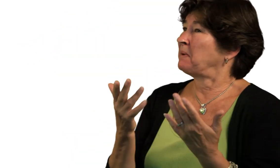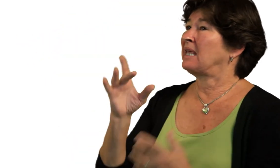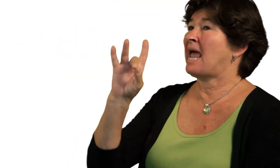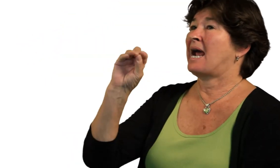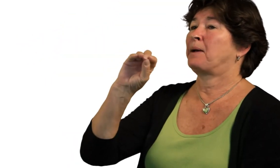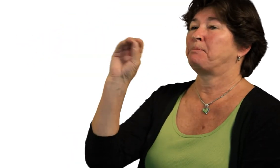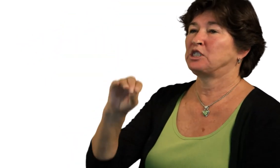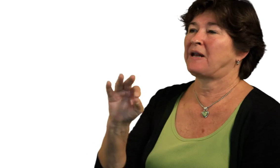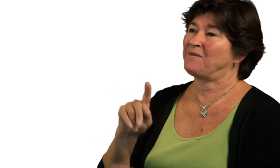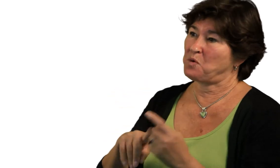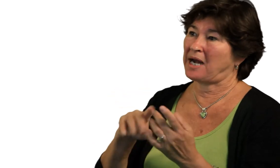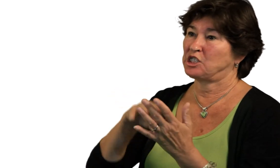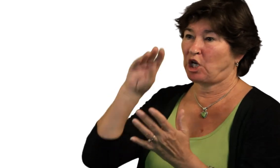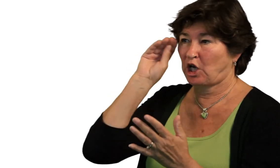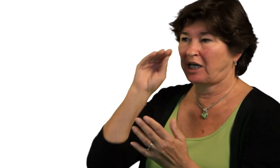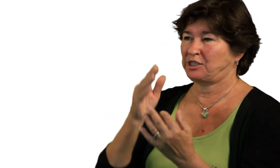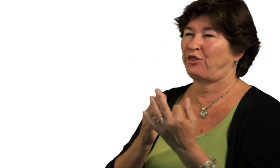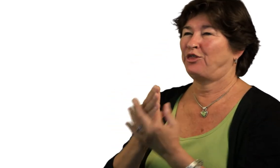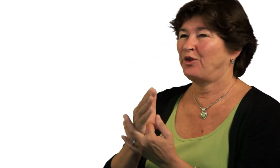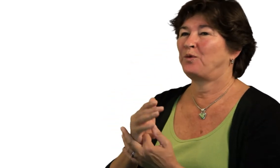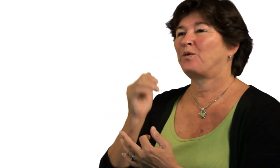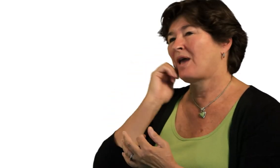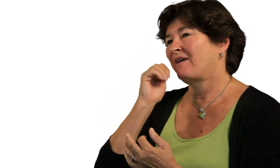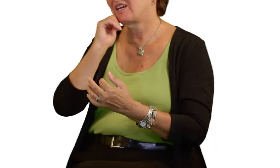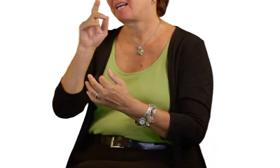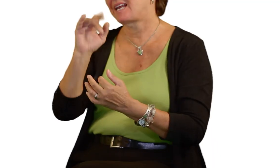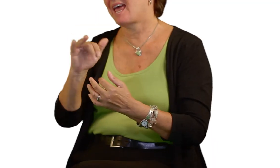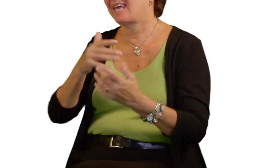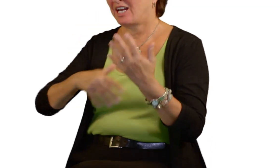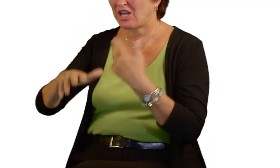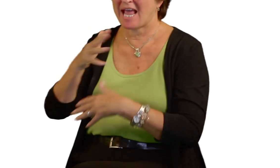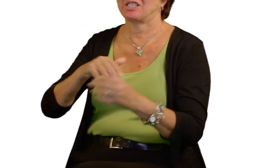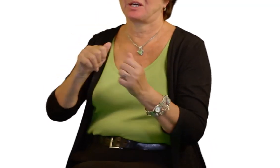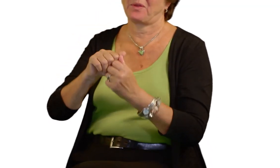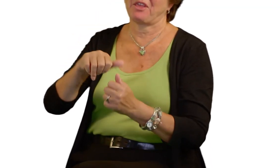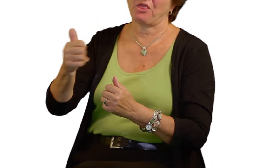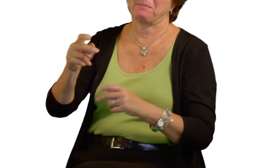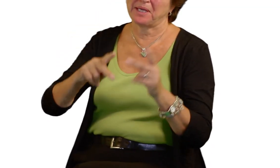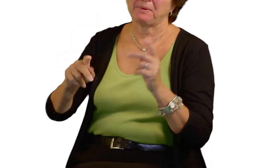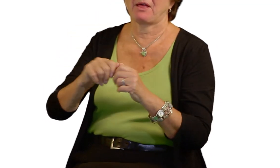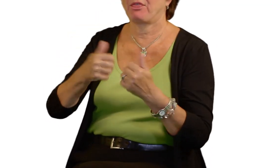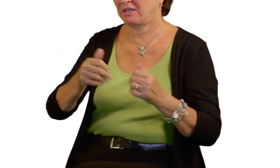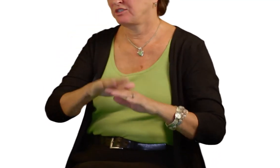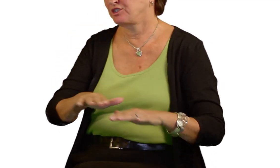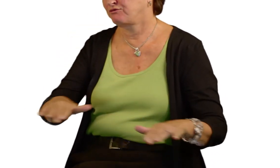Maybe 80% of what they learn is through everyday interactions with other people, with other children.